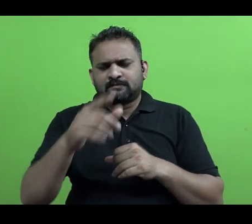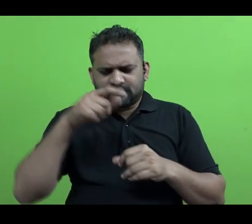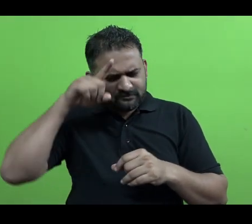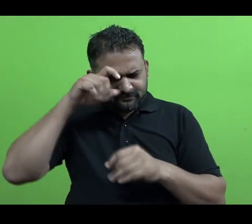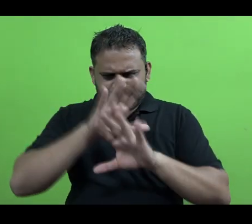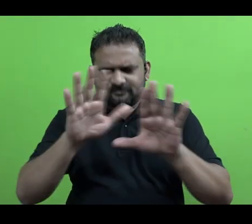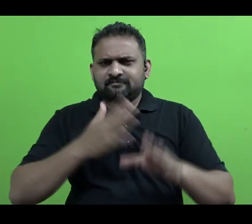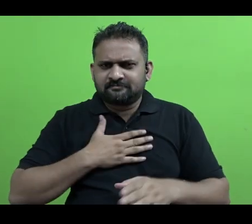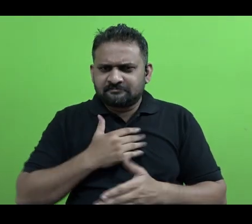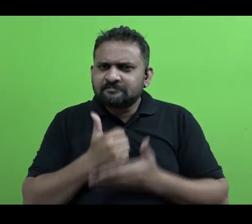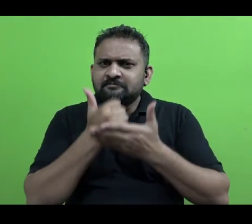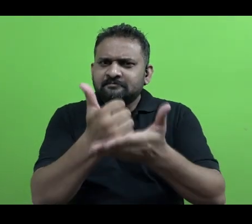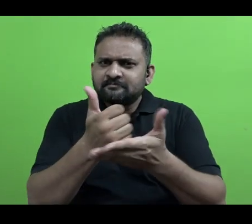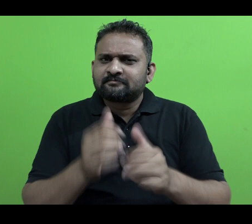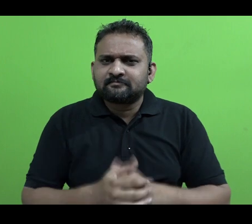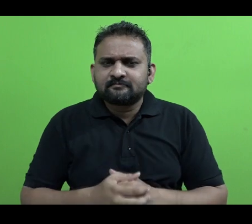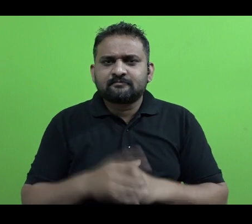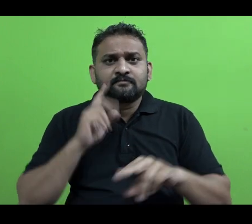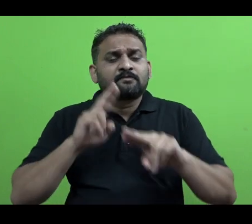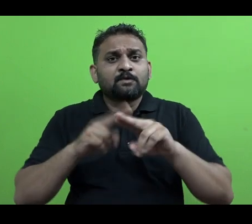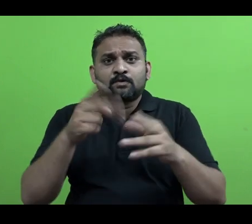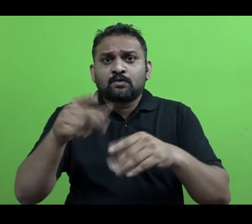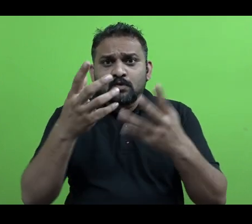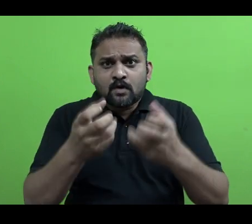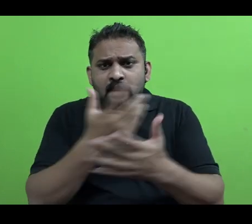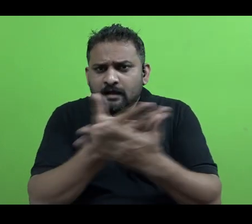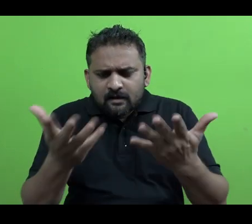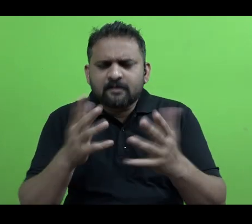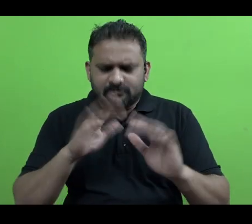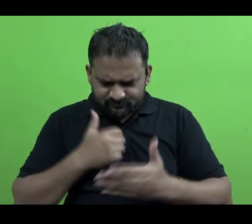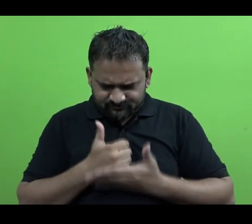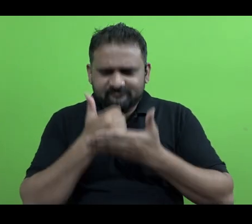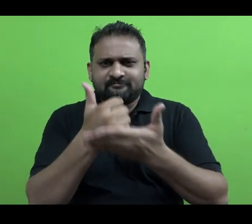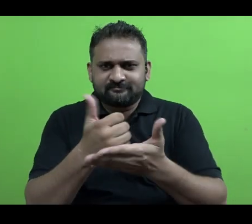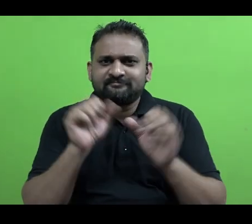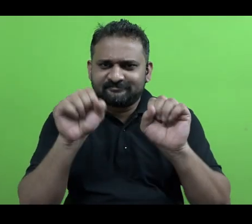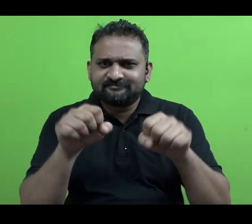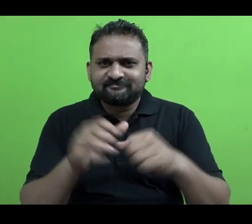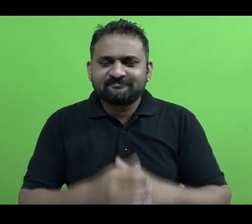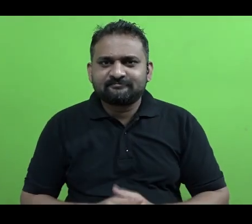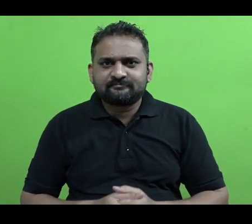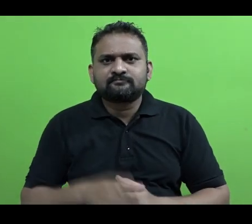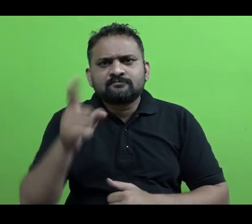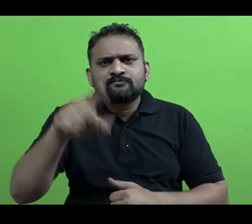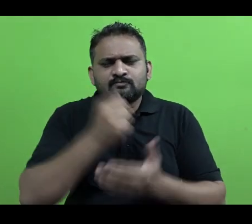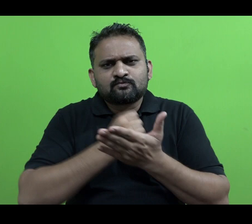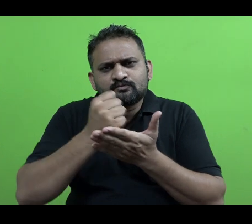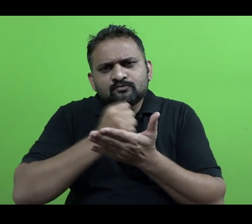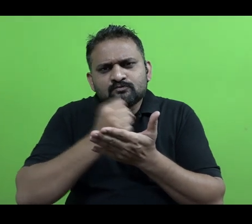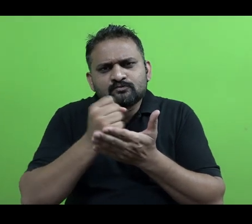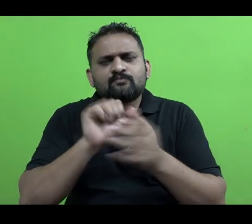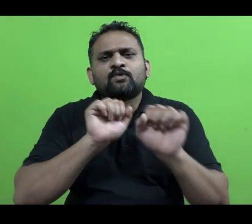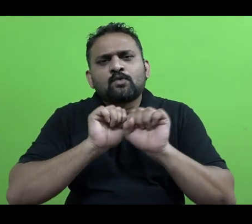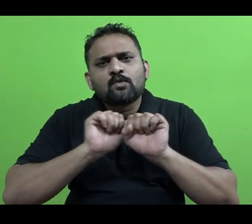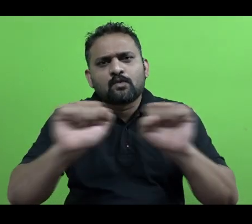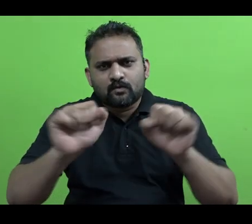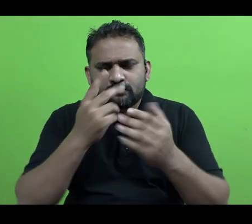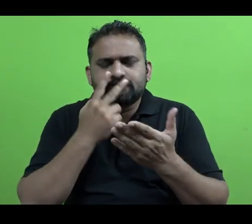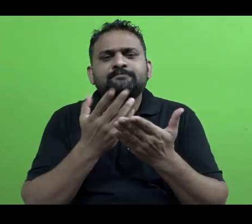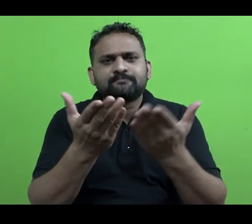children. We're right here to help you if you need anything. You can try the sum on your own